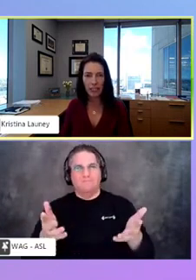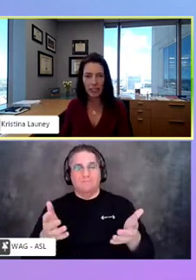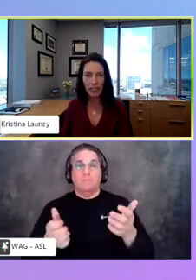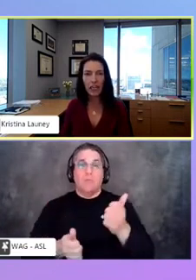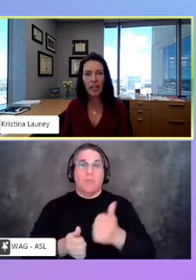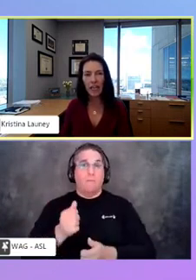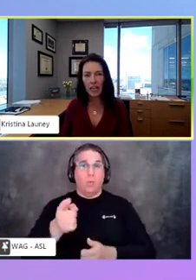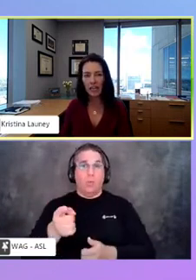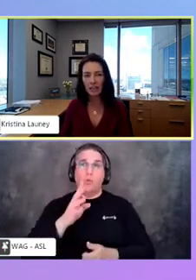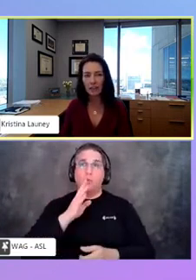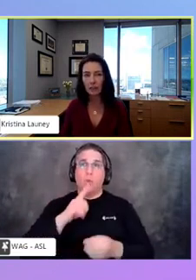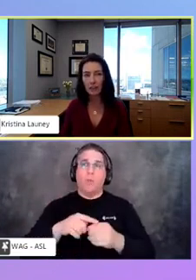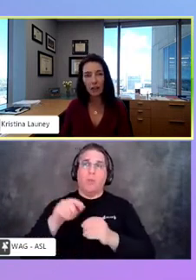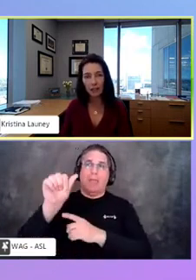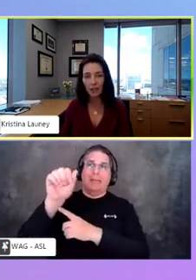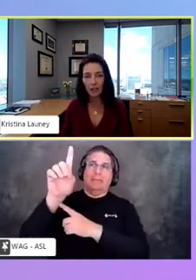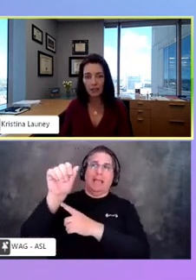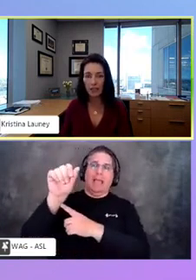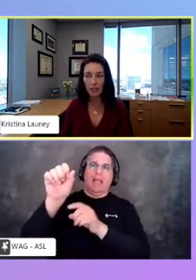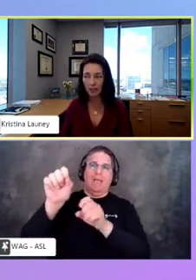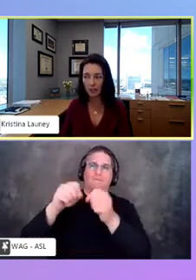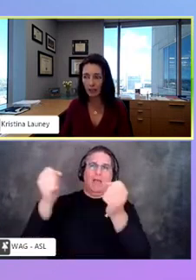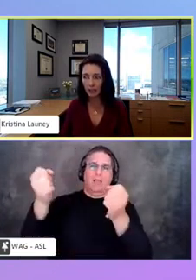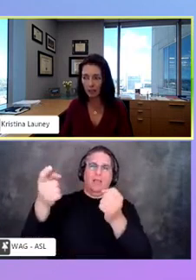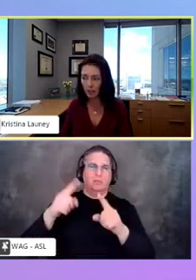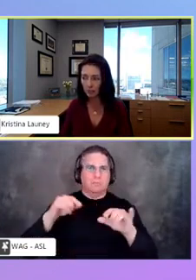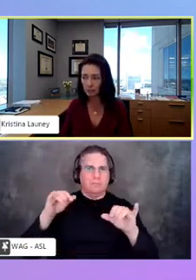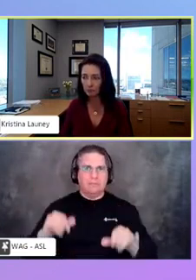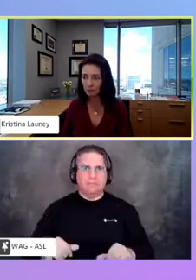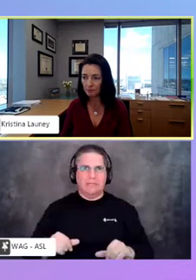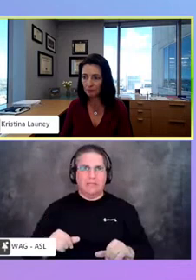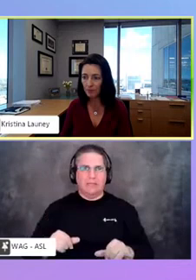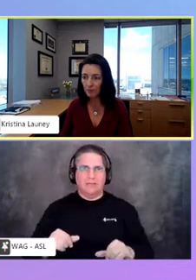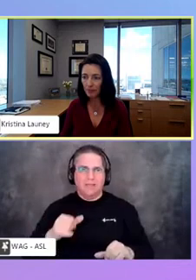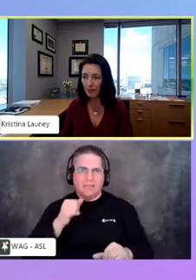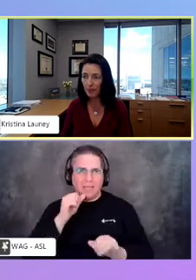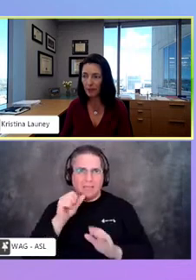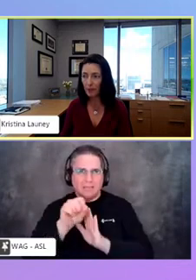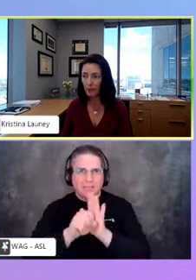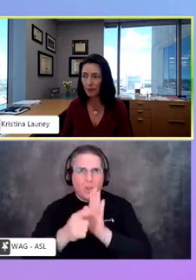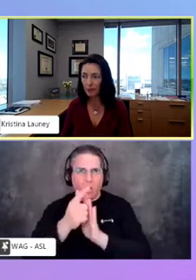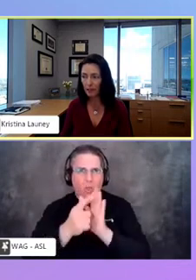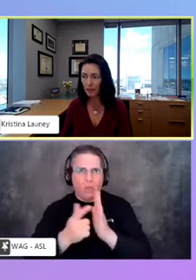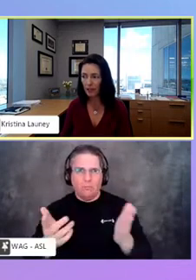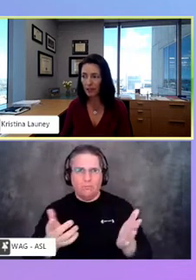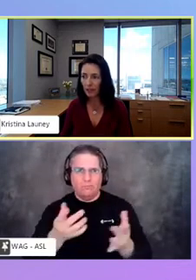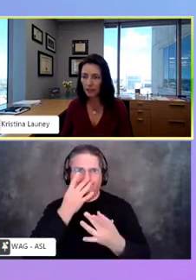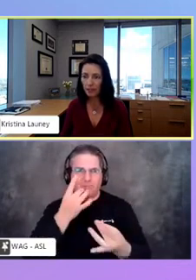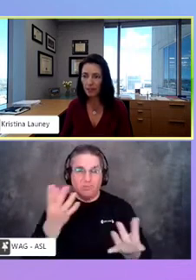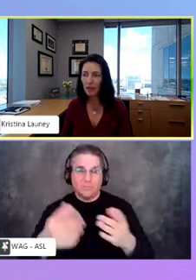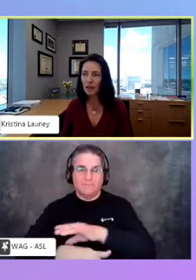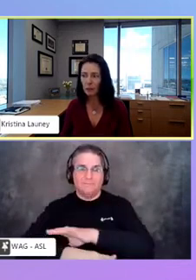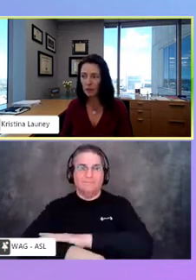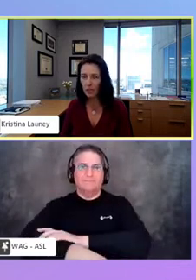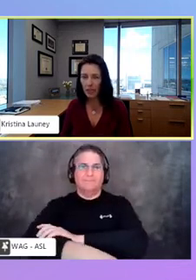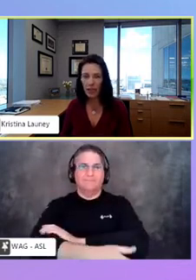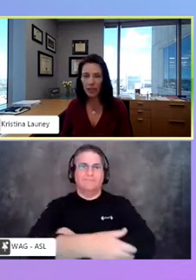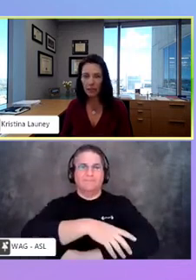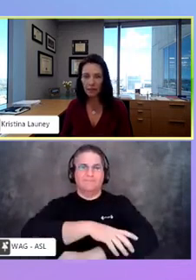in new Jersey is filing them in state court even though he's only alleging a variation of the ADA and not